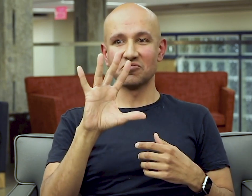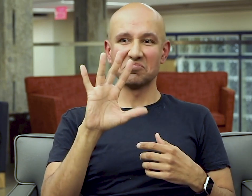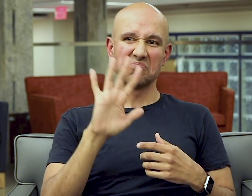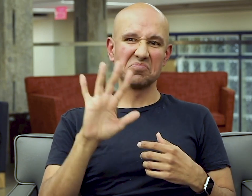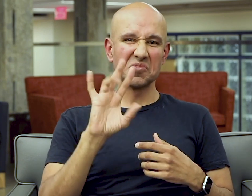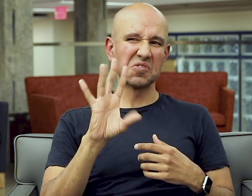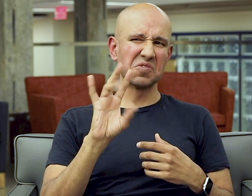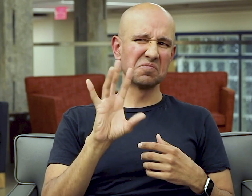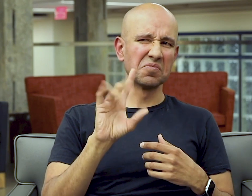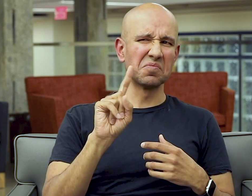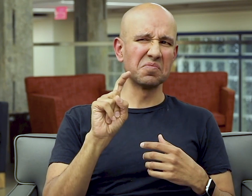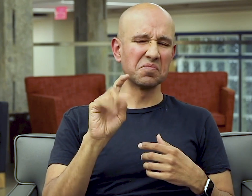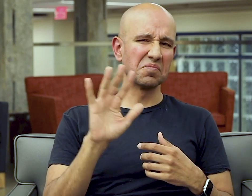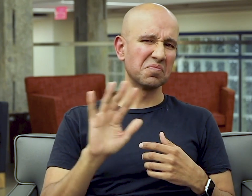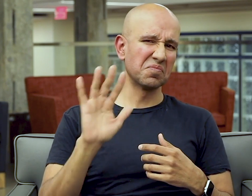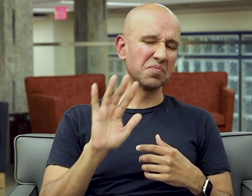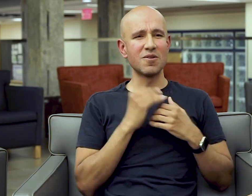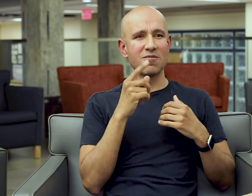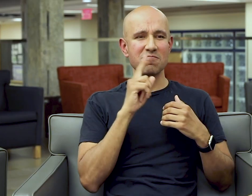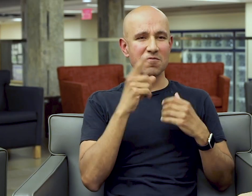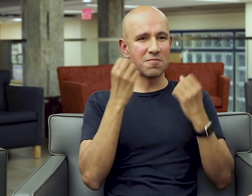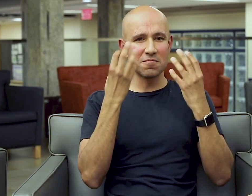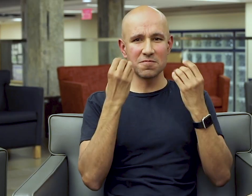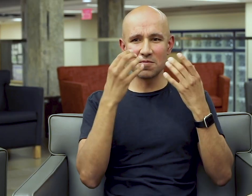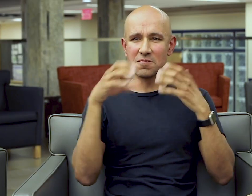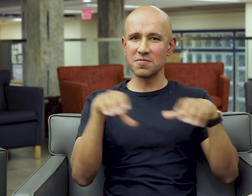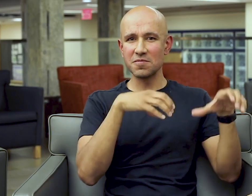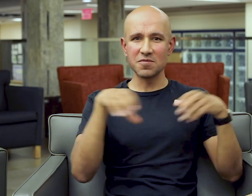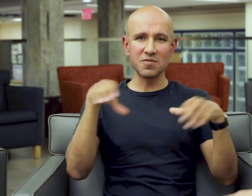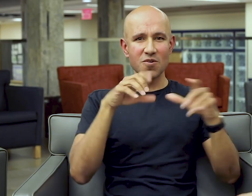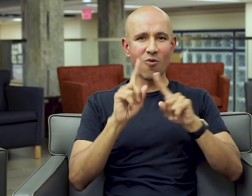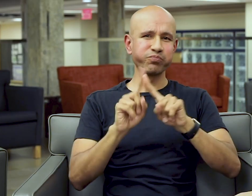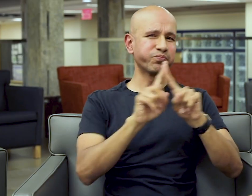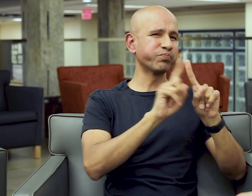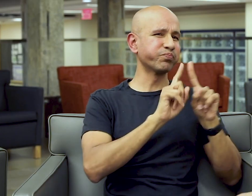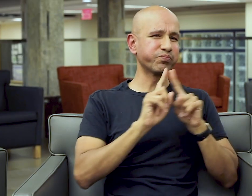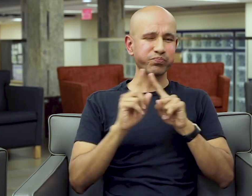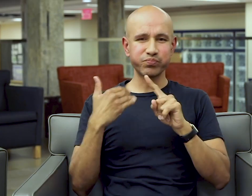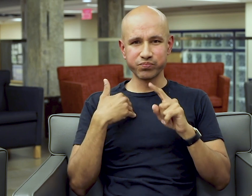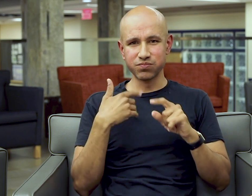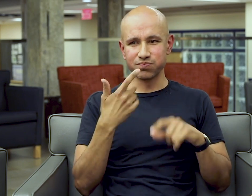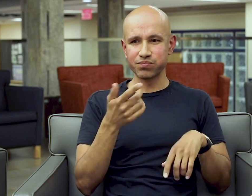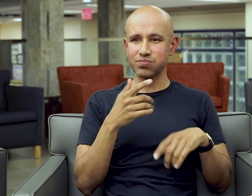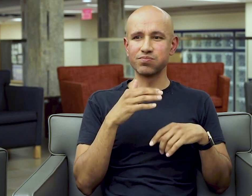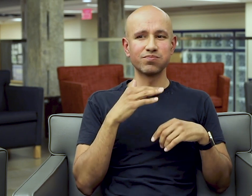Roughly 75 to 100 people. There were all kinds of activities and things to do.